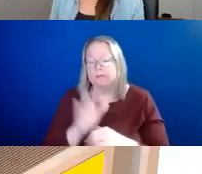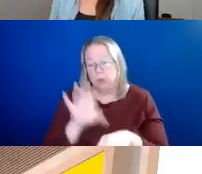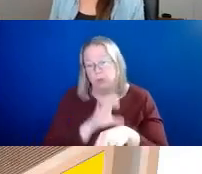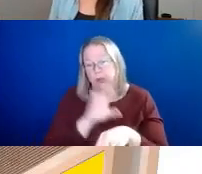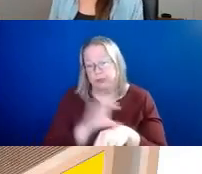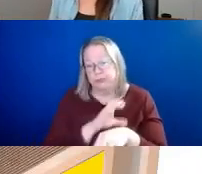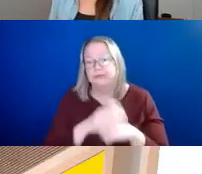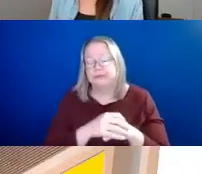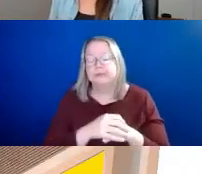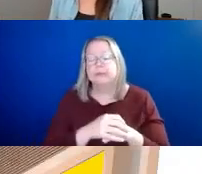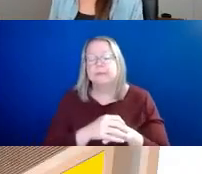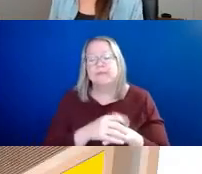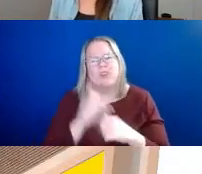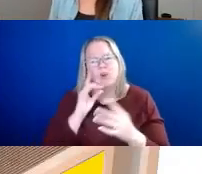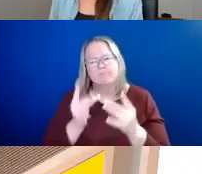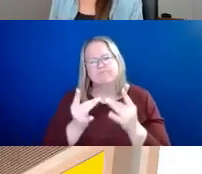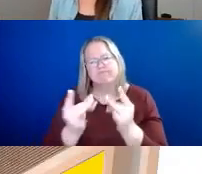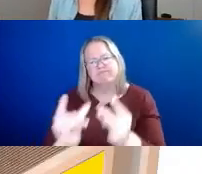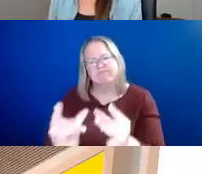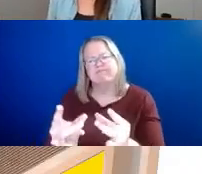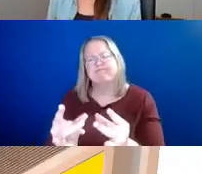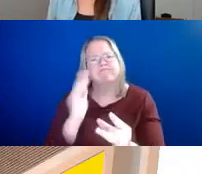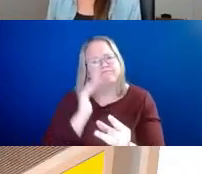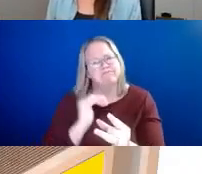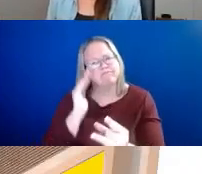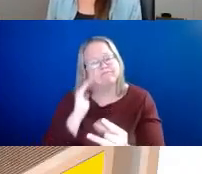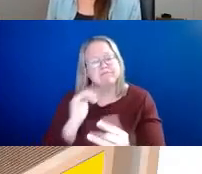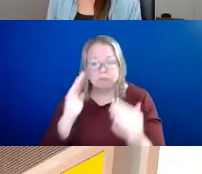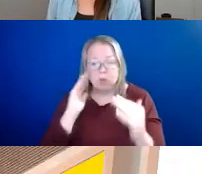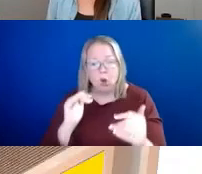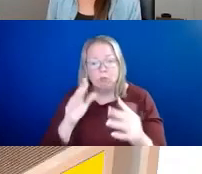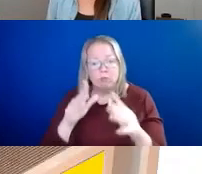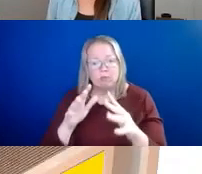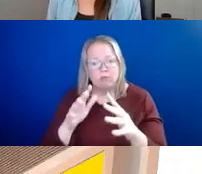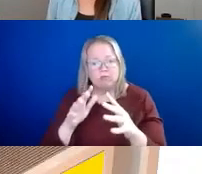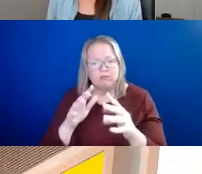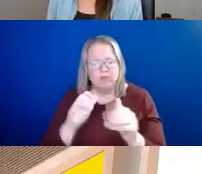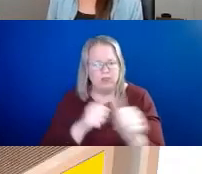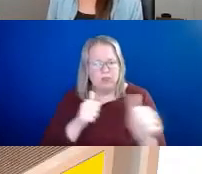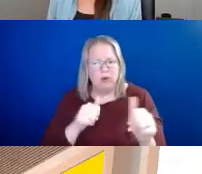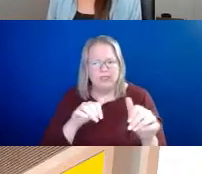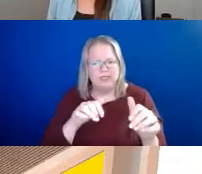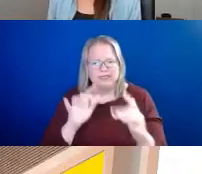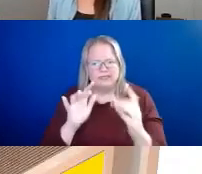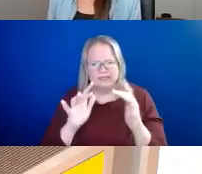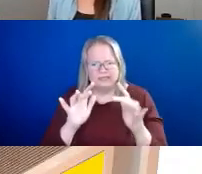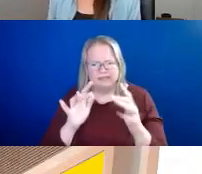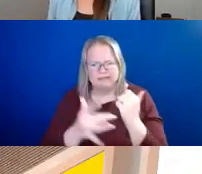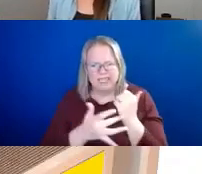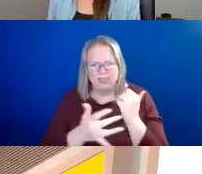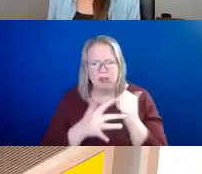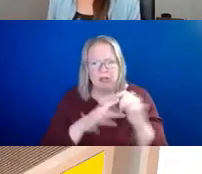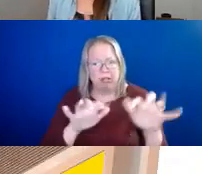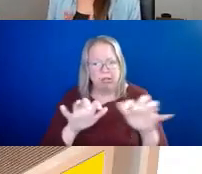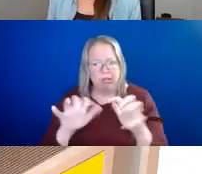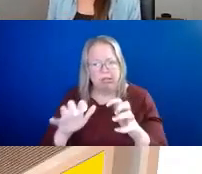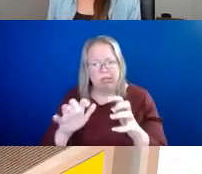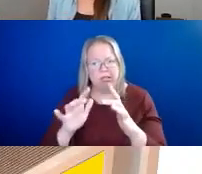12:56:04 Hopefully 12:56:09 it will avoid any technical hiccups. We will be here to help if that happens but just to give you